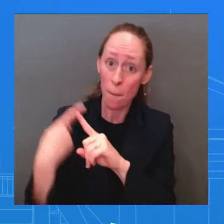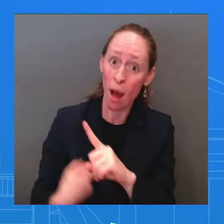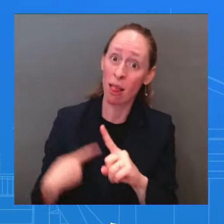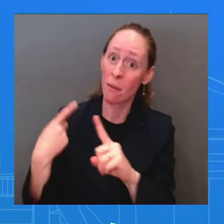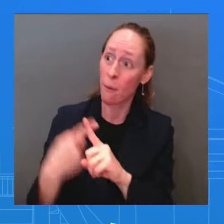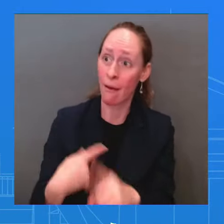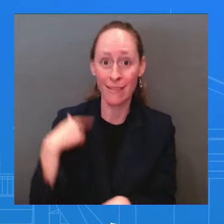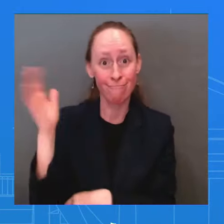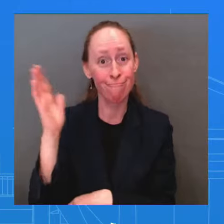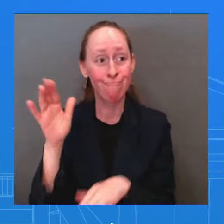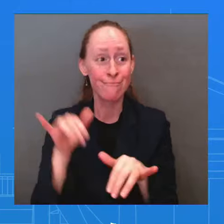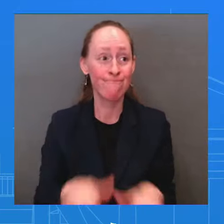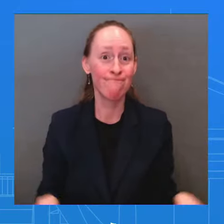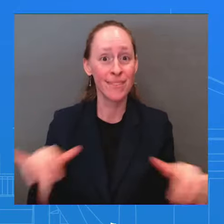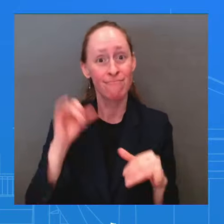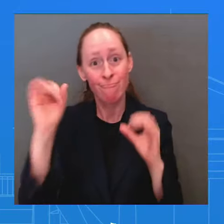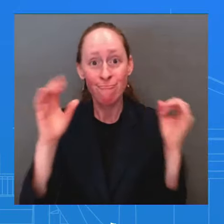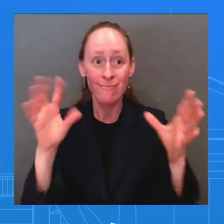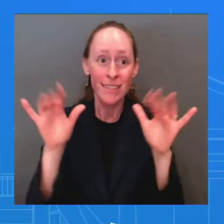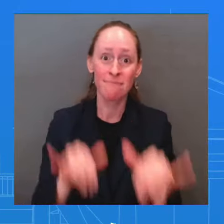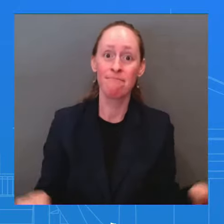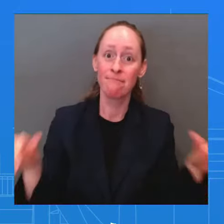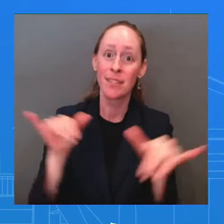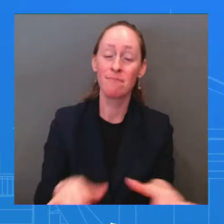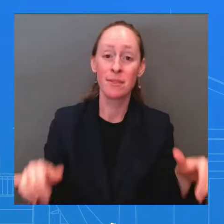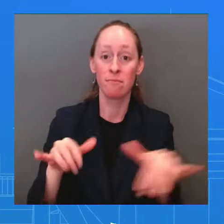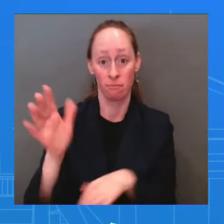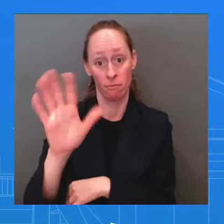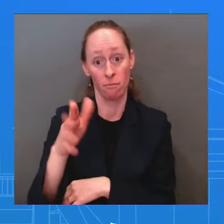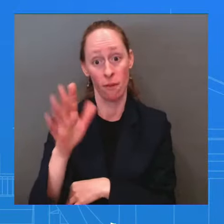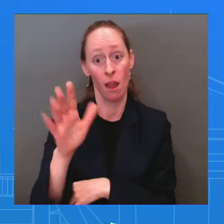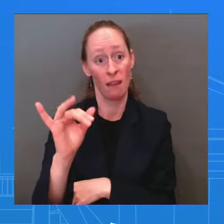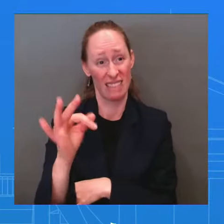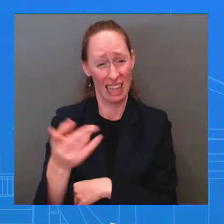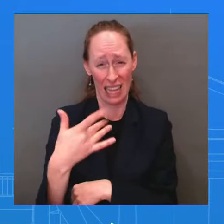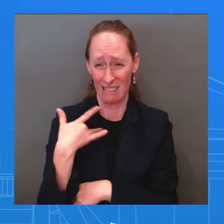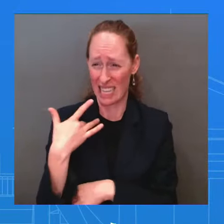if it's helpful -- right? -- the President's steams [sic] team continues to stand ready to assist.